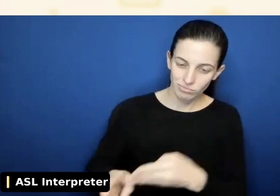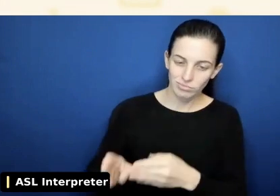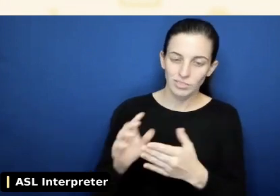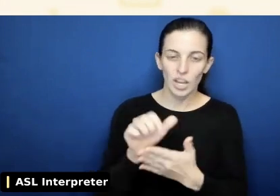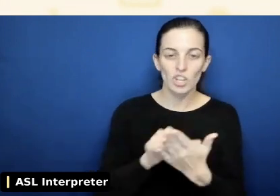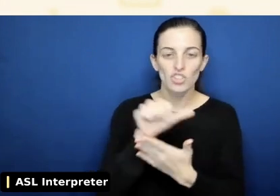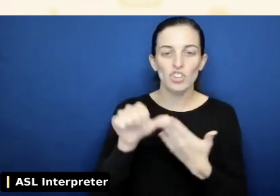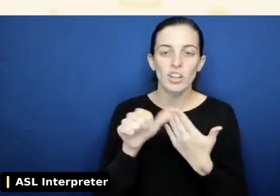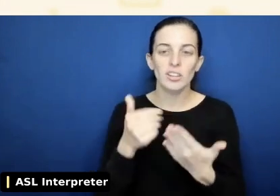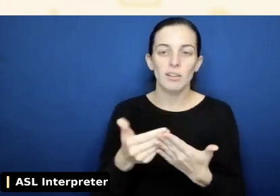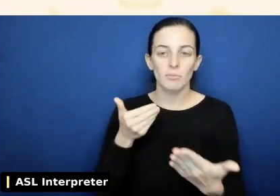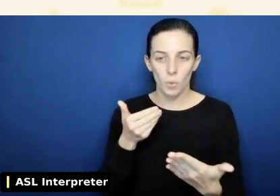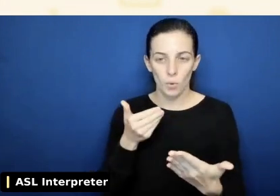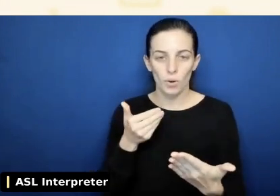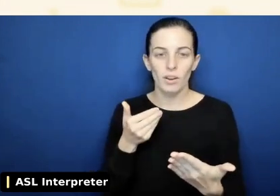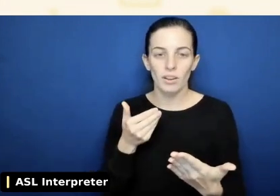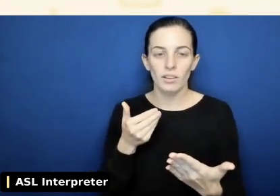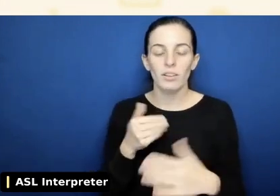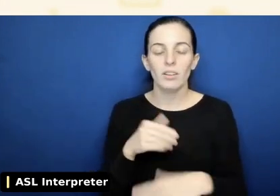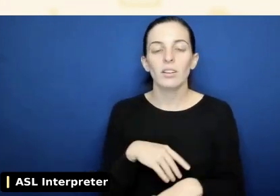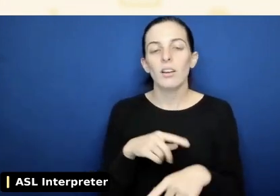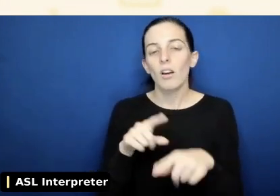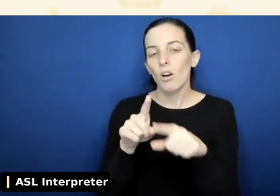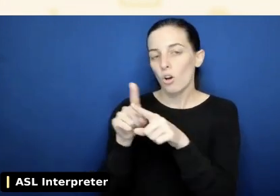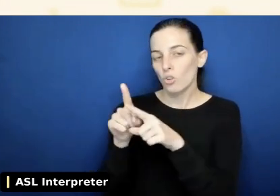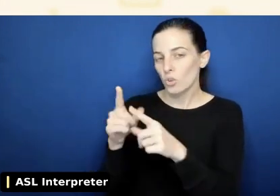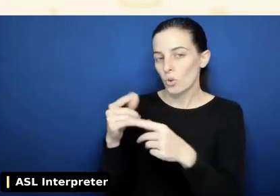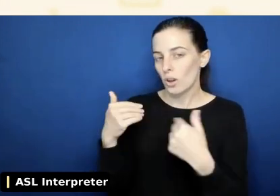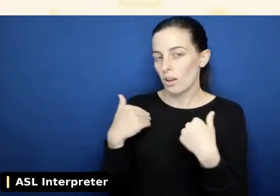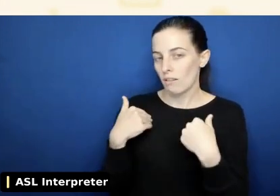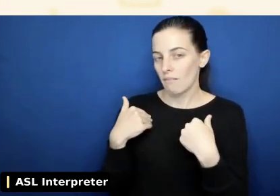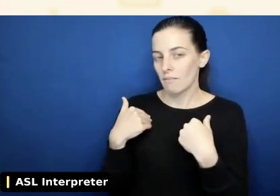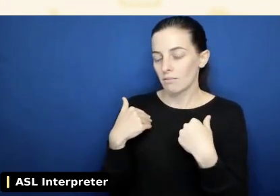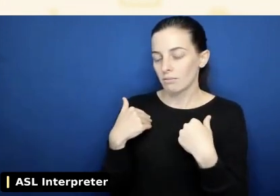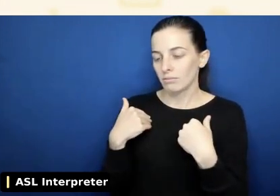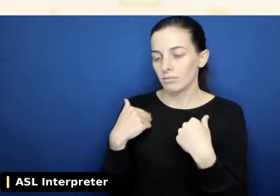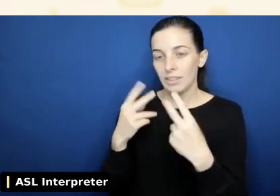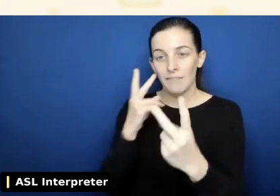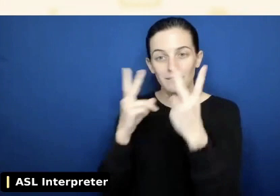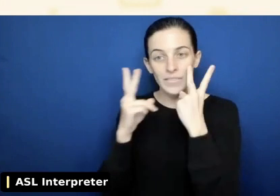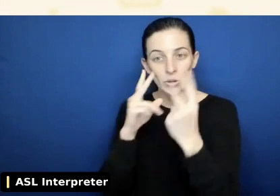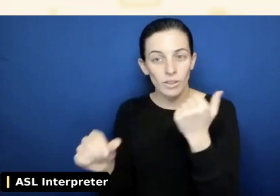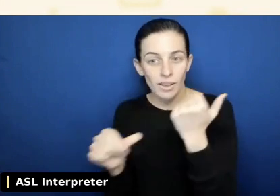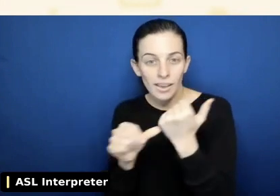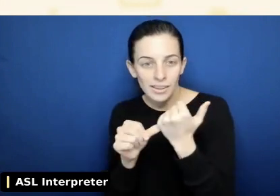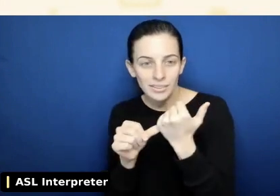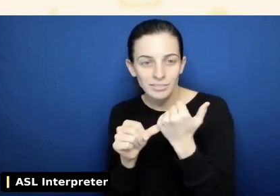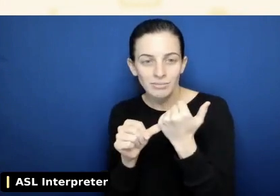And also give visual aids, and some infographics